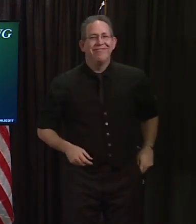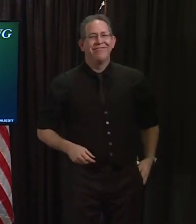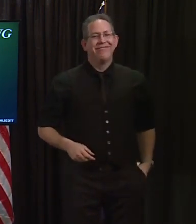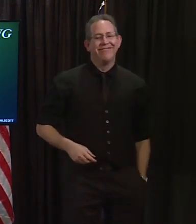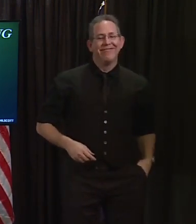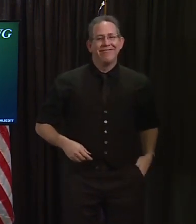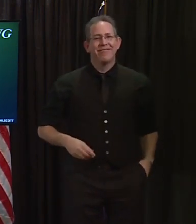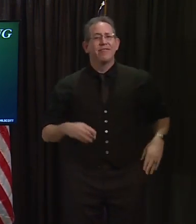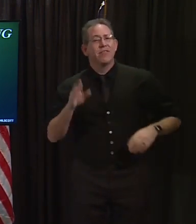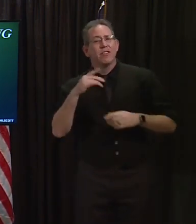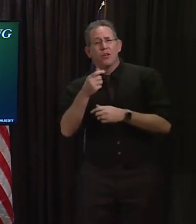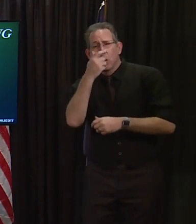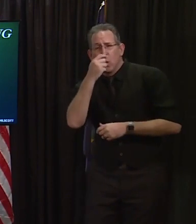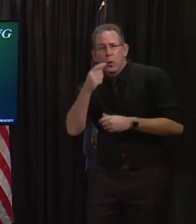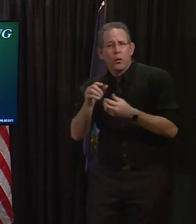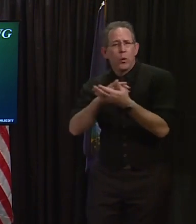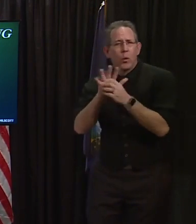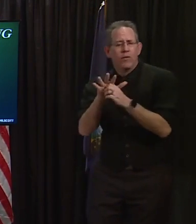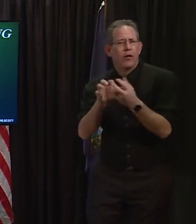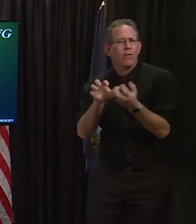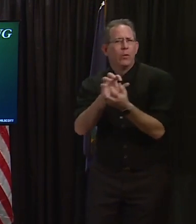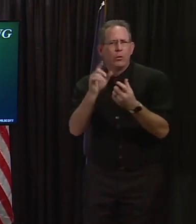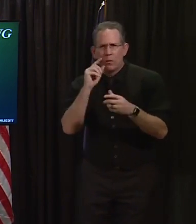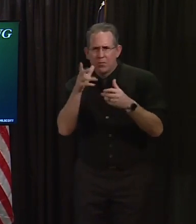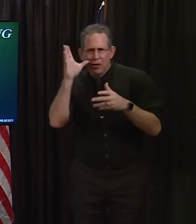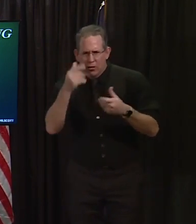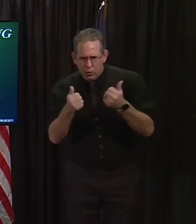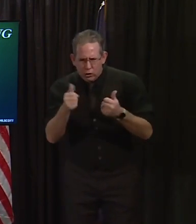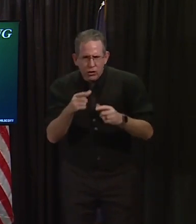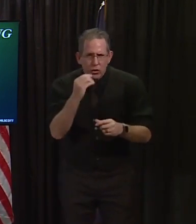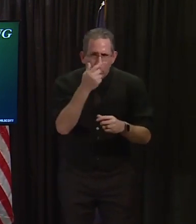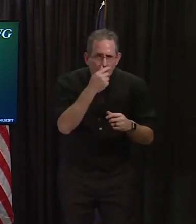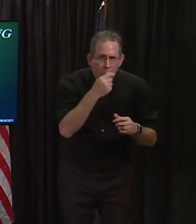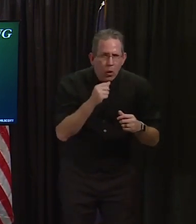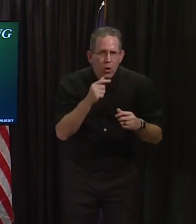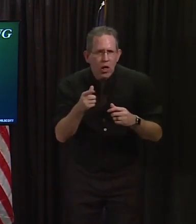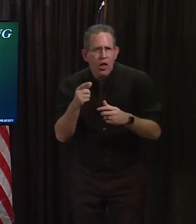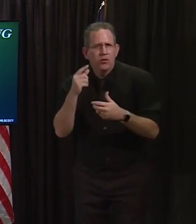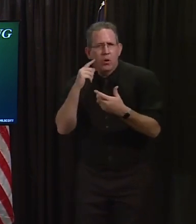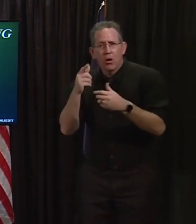are critically ill from respiratory viruses, non covid respiratory viruses